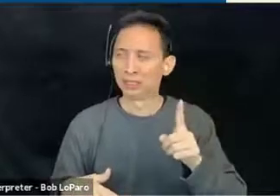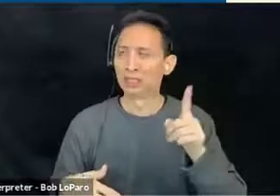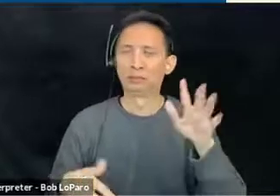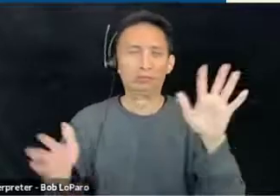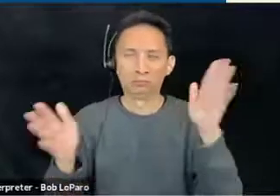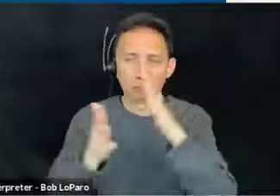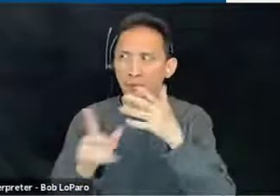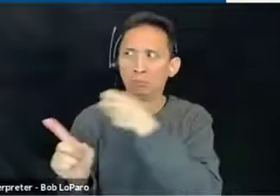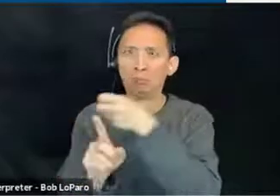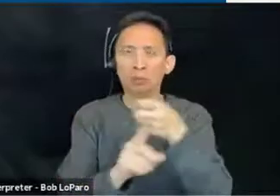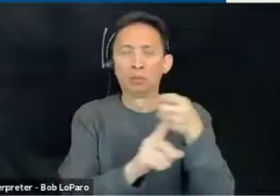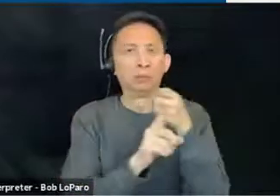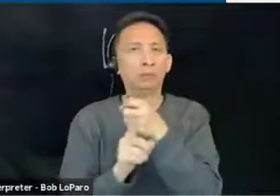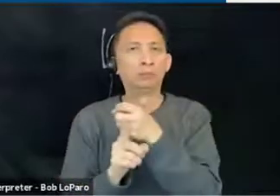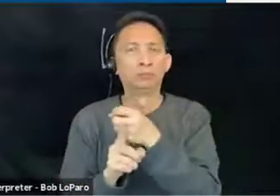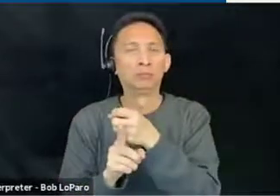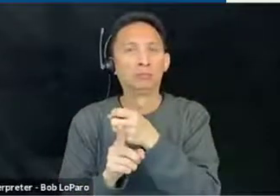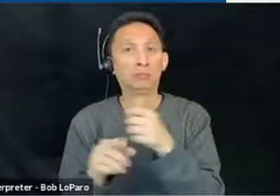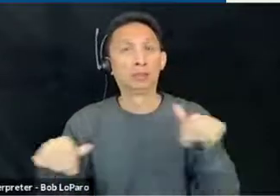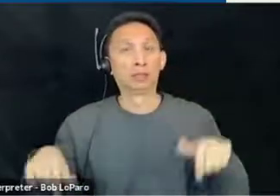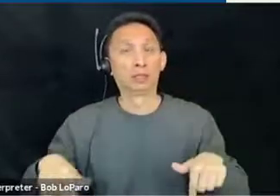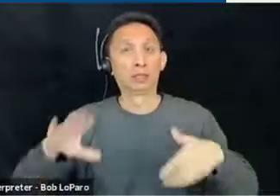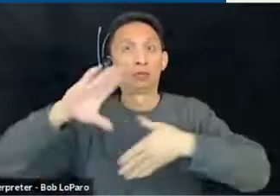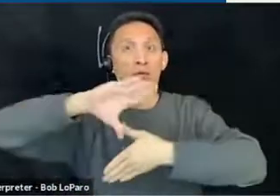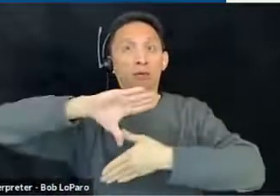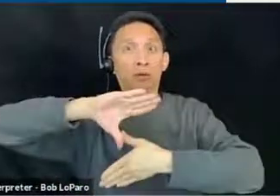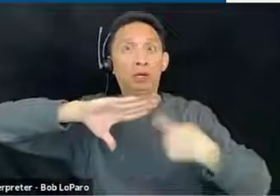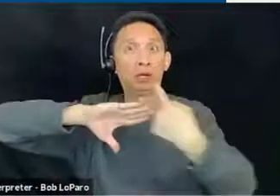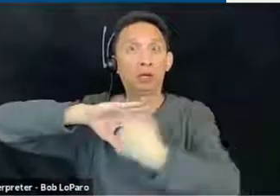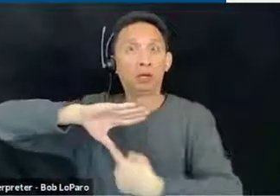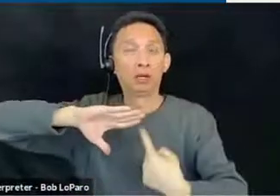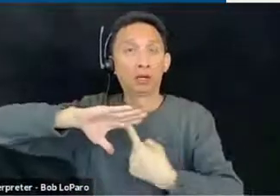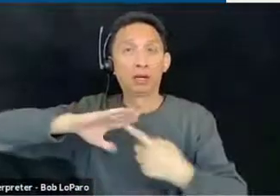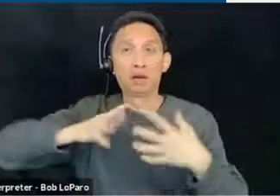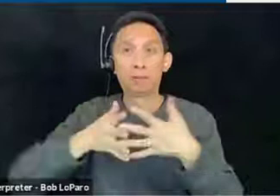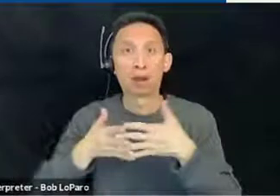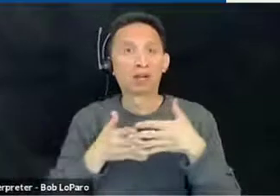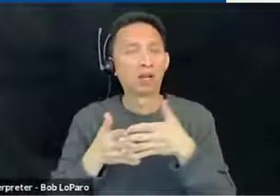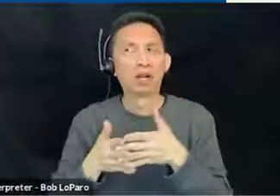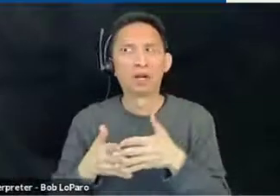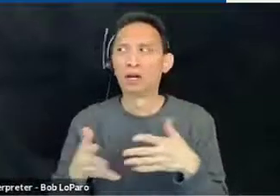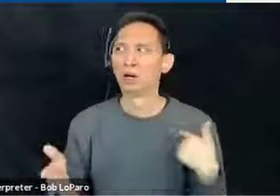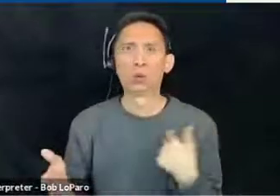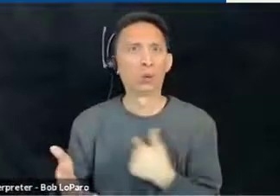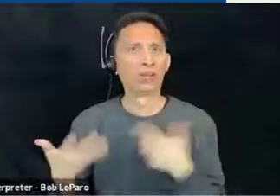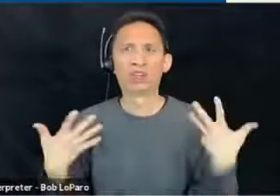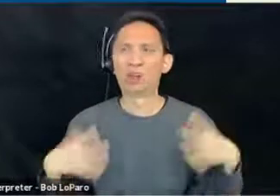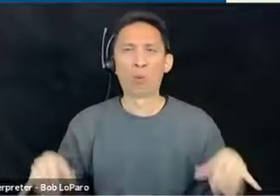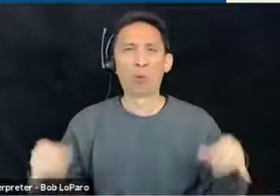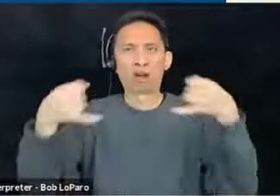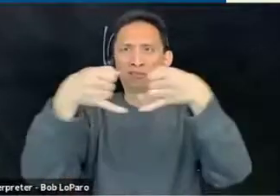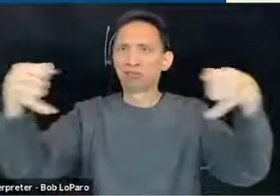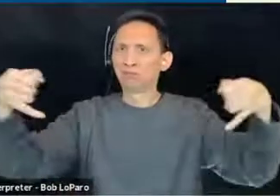and that we really wanted to be a resource to any family that needed us.